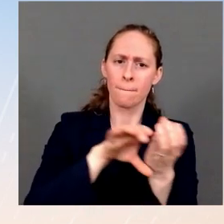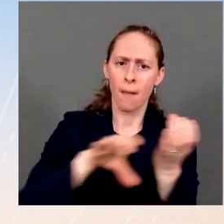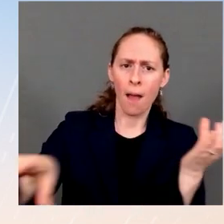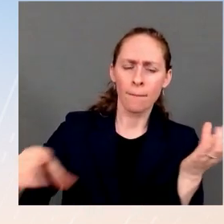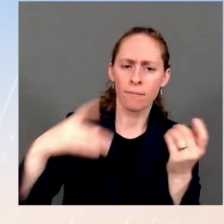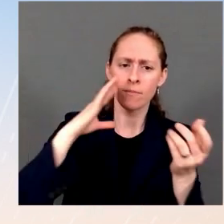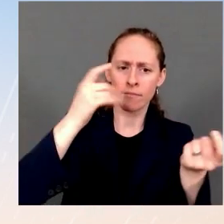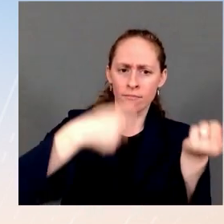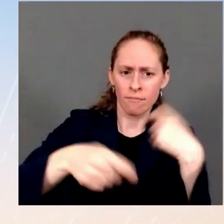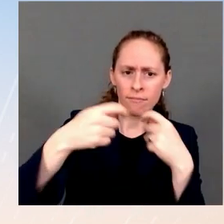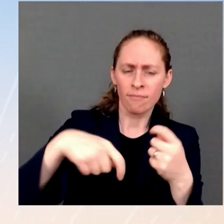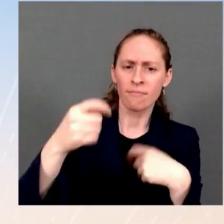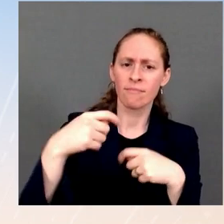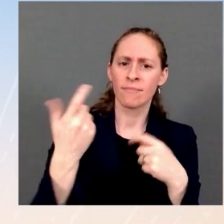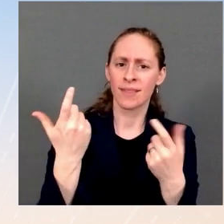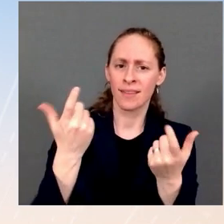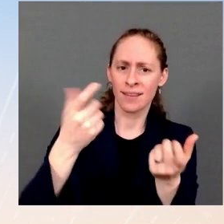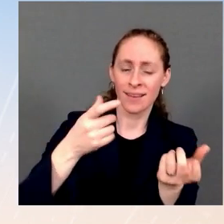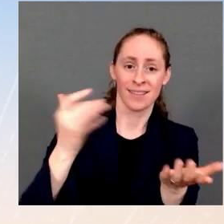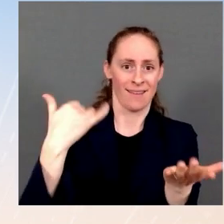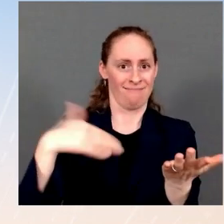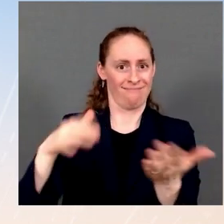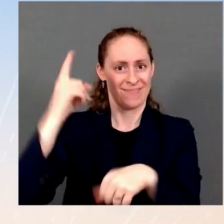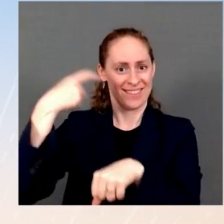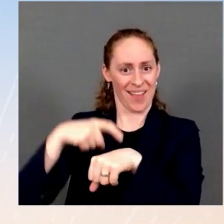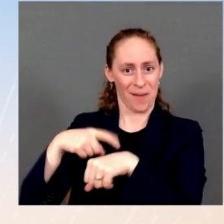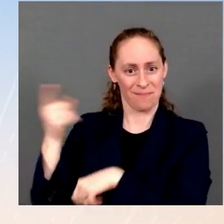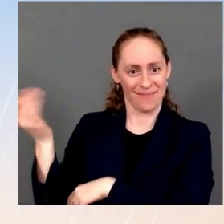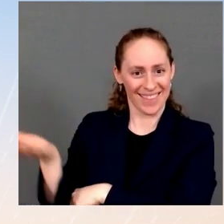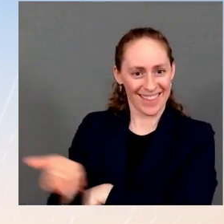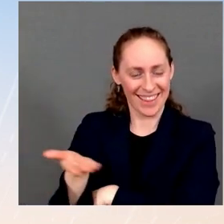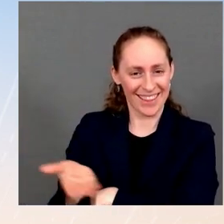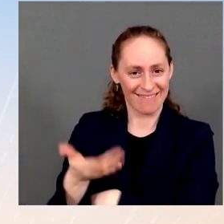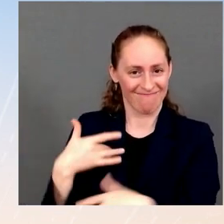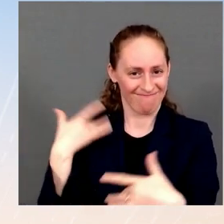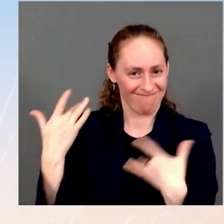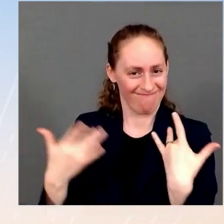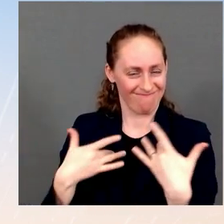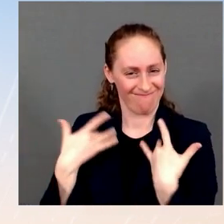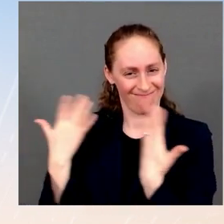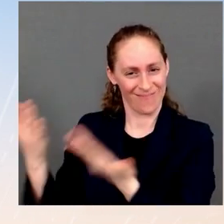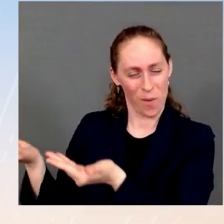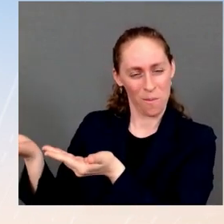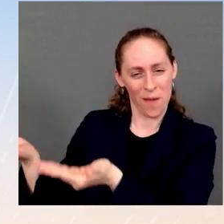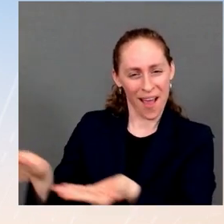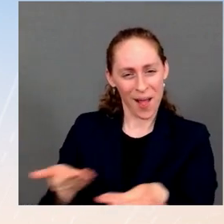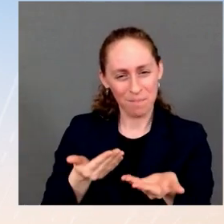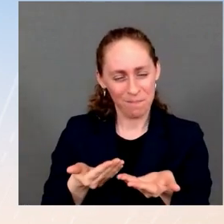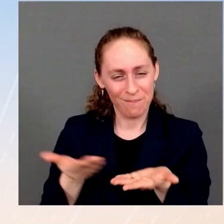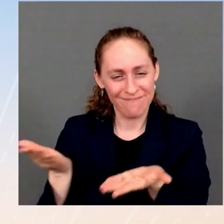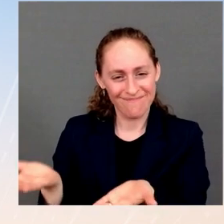He's going to take probably like two or three questions afterwards. I'll let you know who gets called on. But thank you so much, Ali. Mr. Zaidi: Thank you.